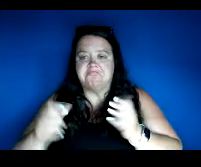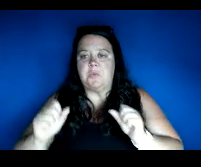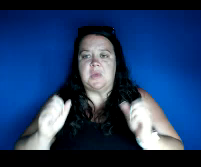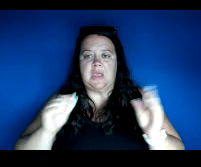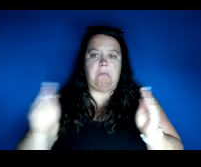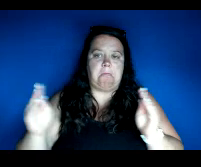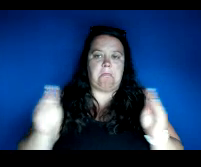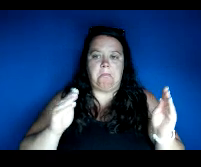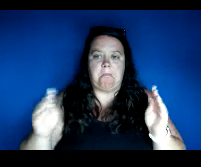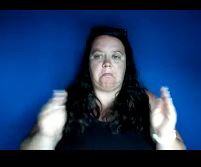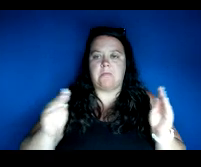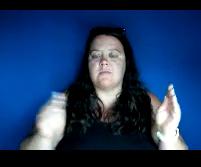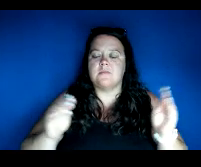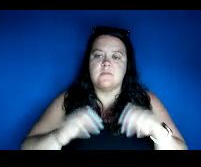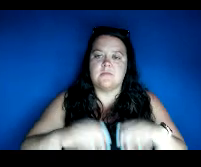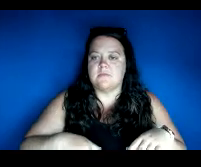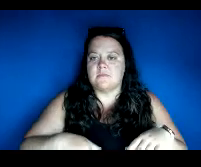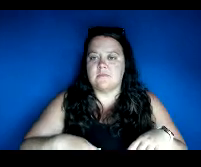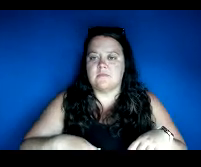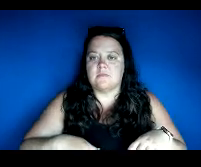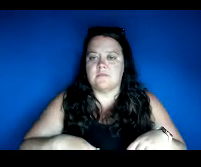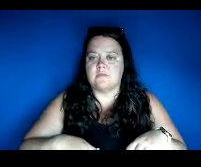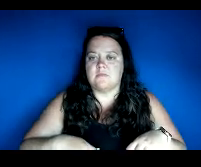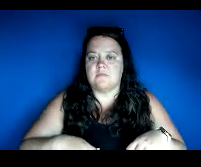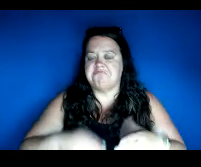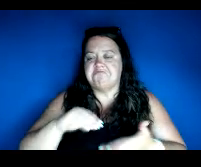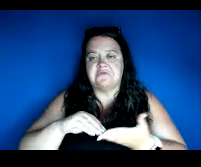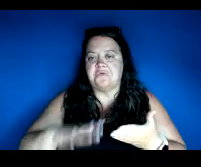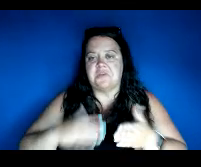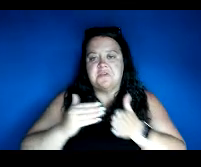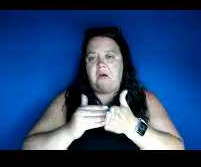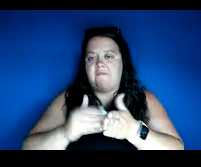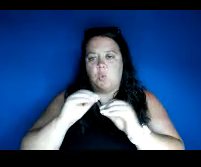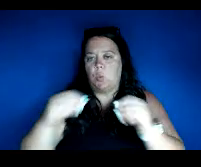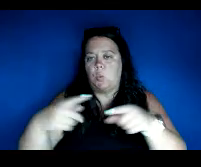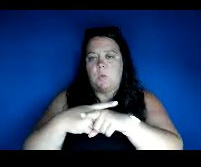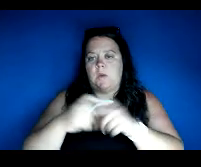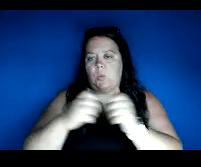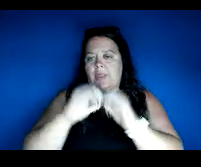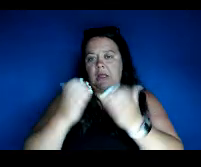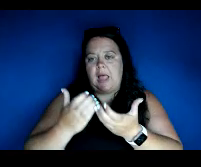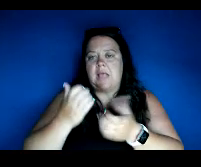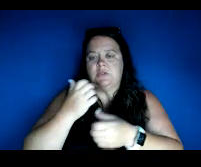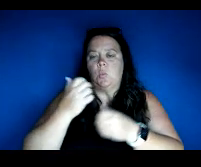so that students don't have a conflict with their classes, and we work really hard to make sure that that's the case,